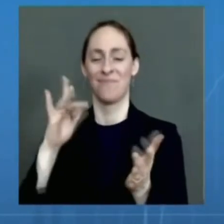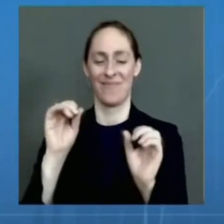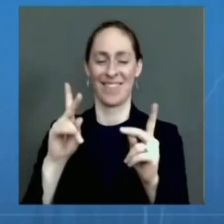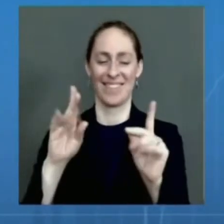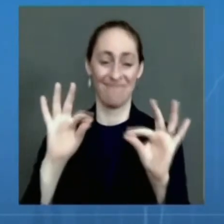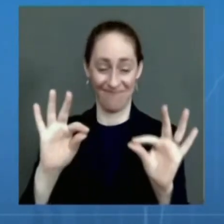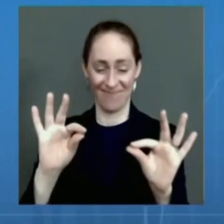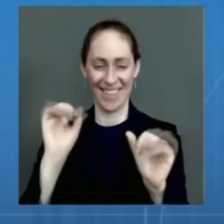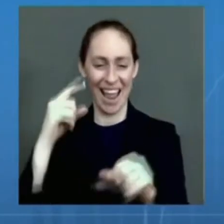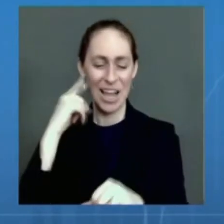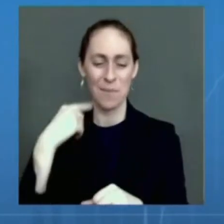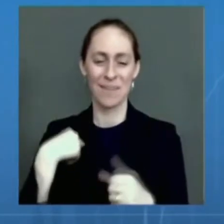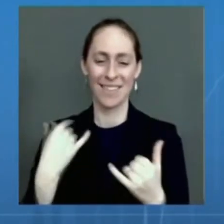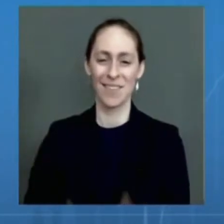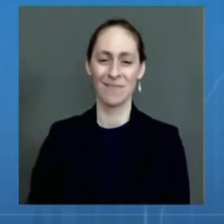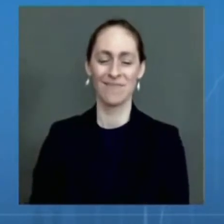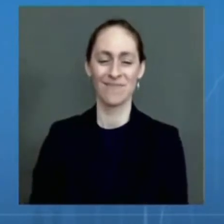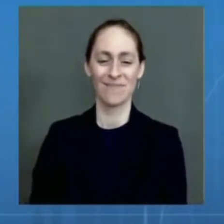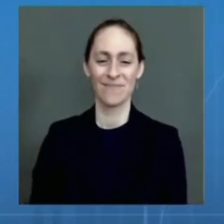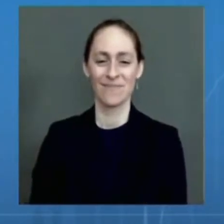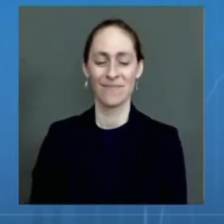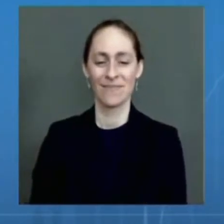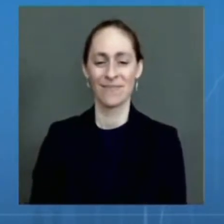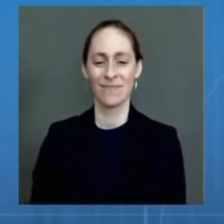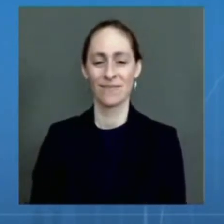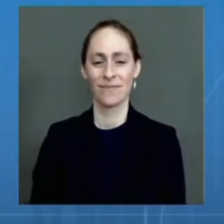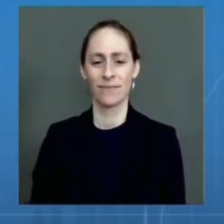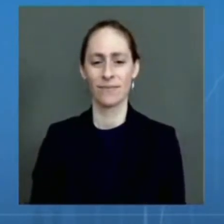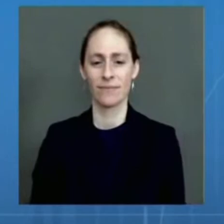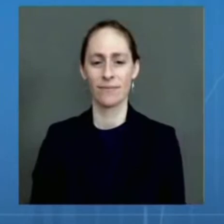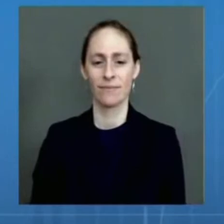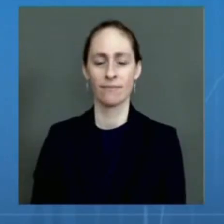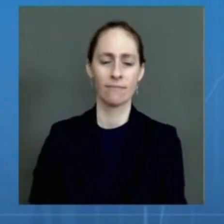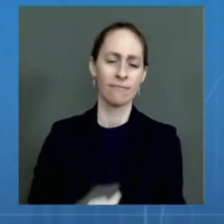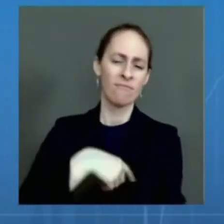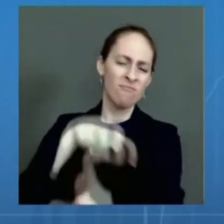ELIZABETH? SORRY CAN YOU HEAR ME NOW? YUP.